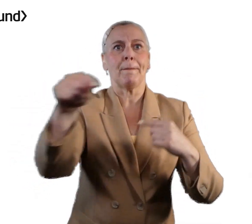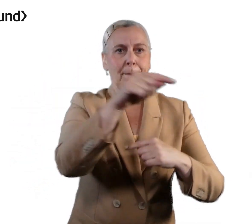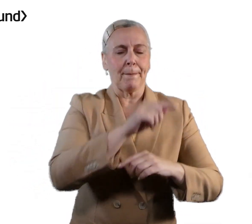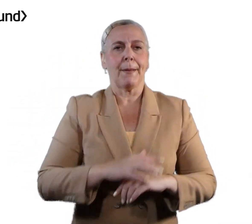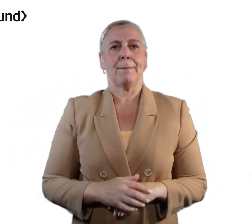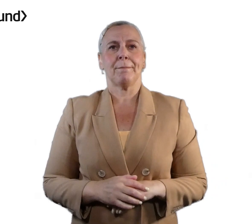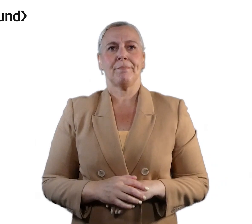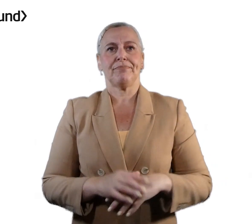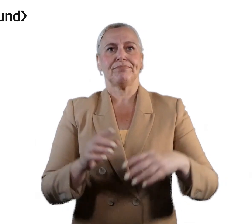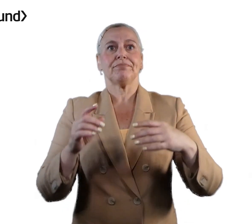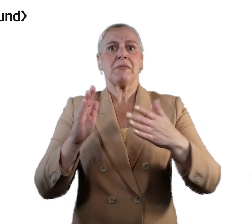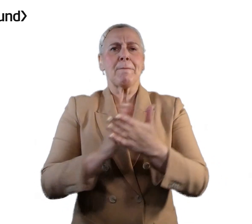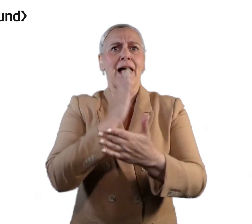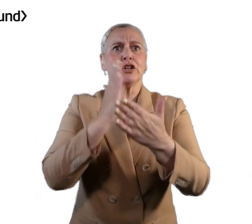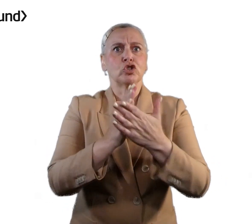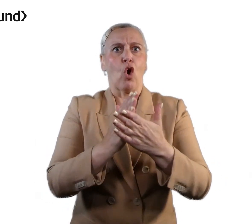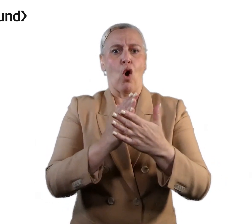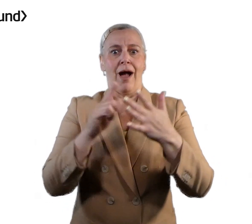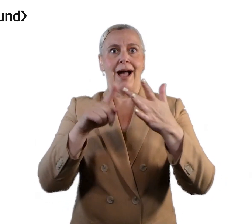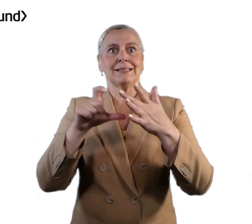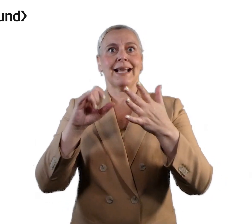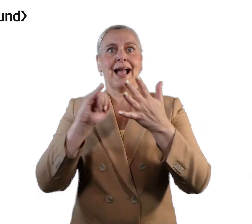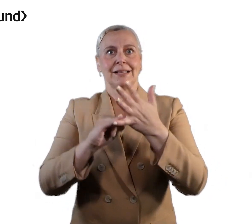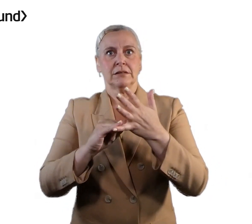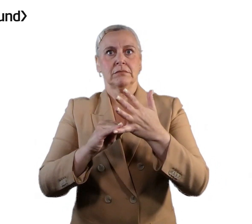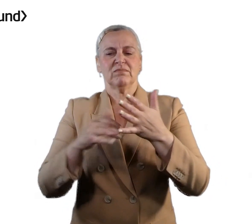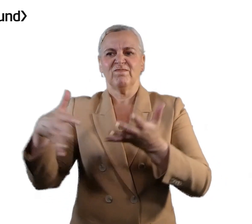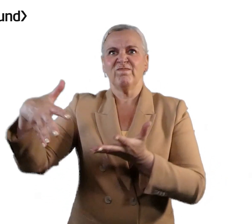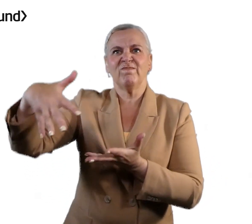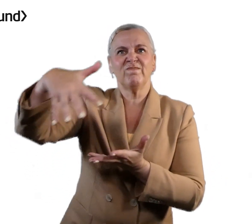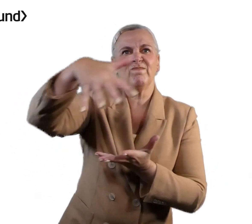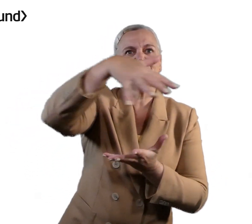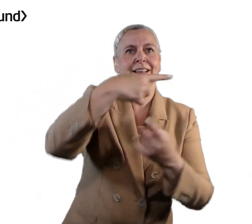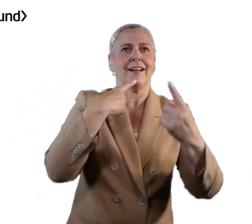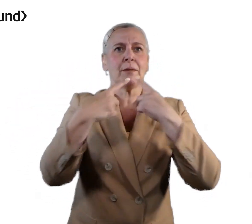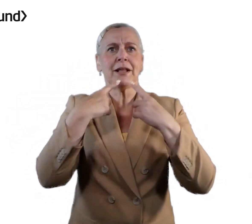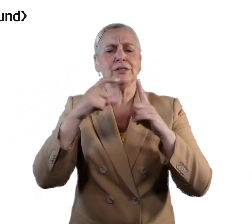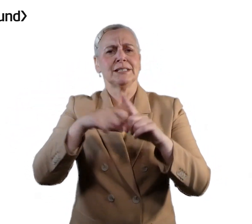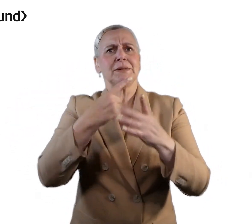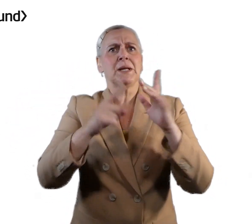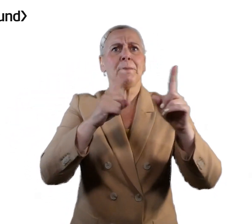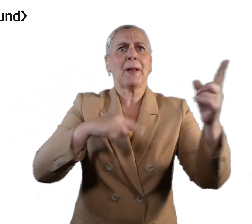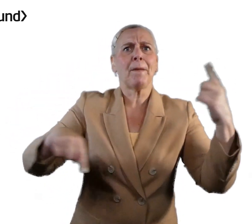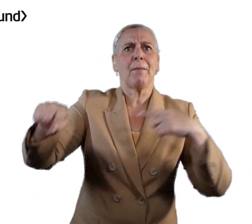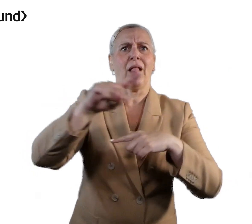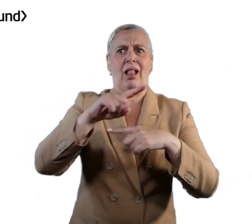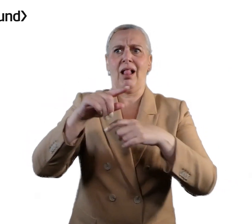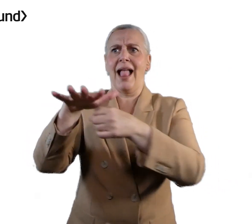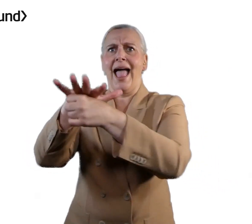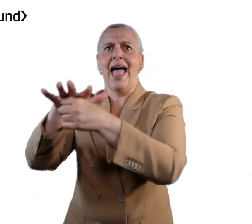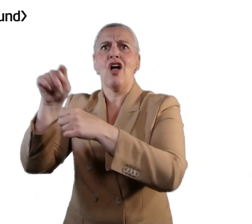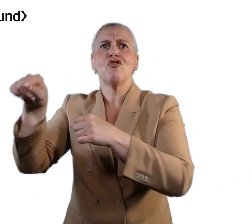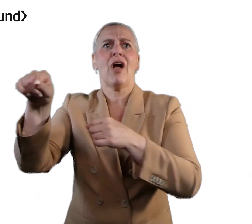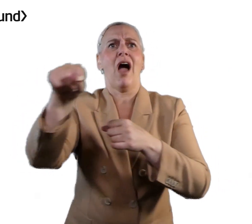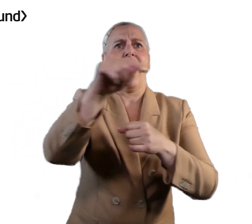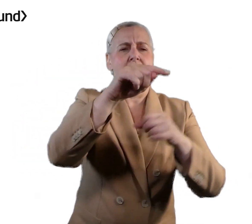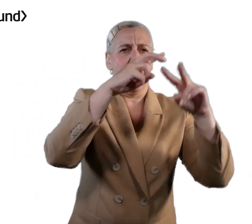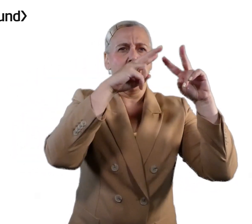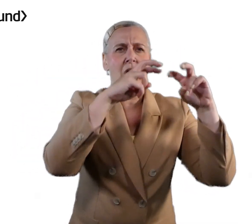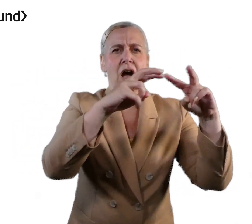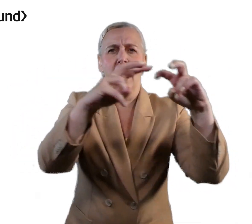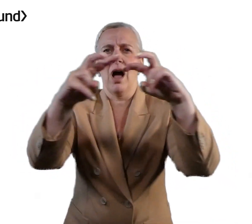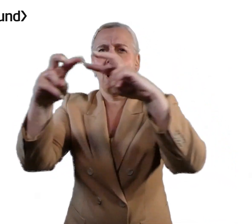Ensure the ICS is collecting, analysing and acting on information about Disabled people in its area